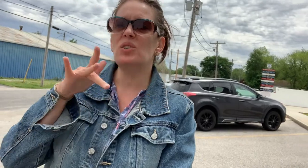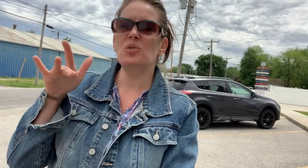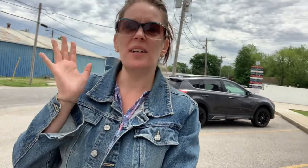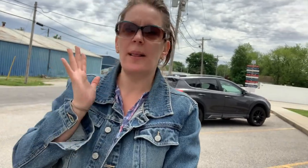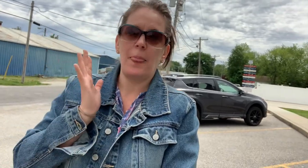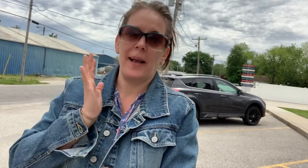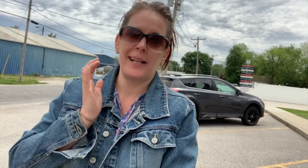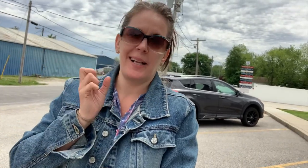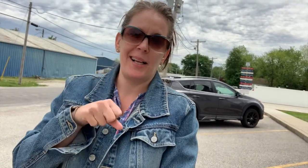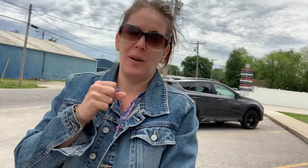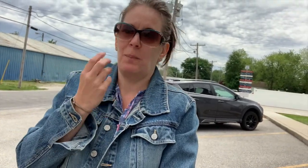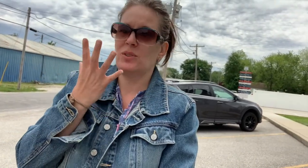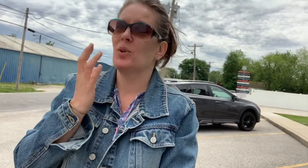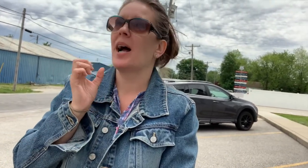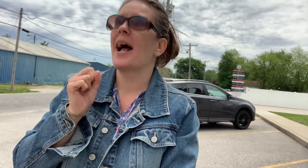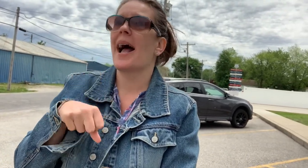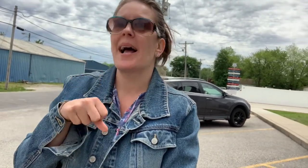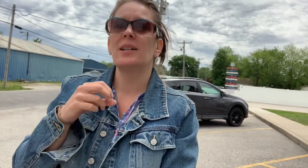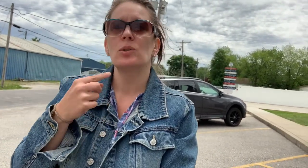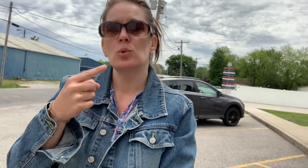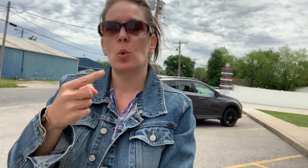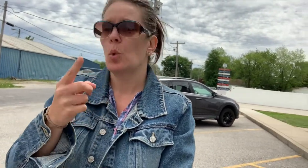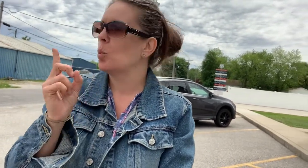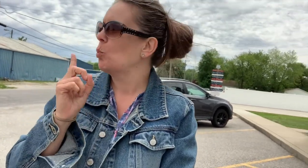we are still glad touching all different locations anyway. Let me show you where